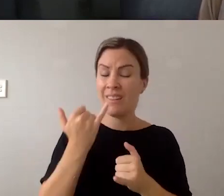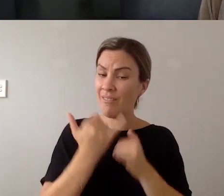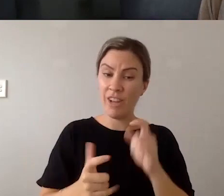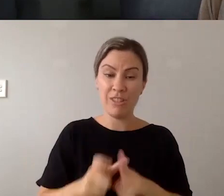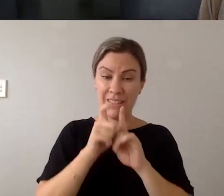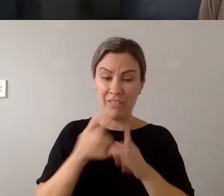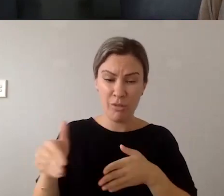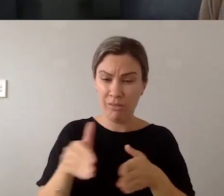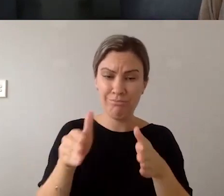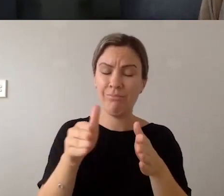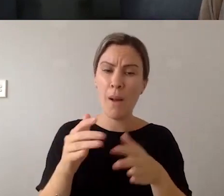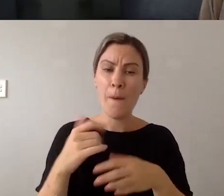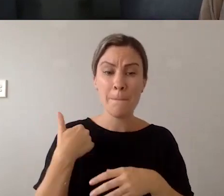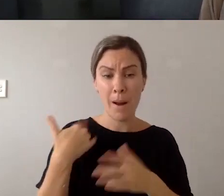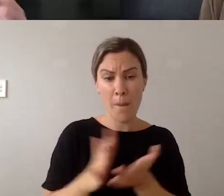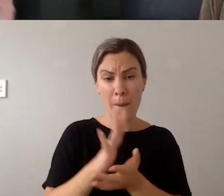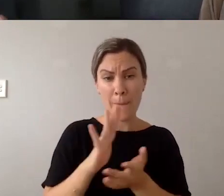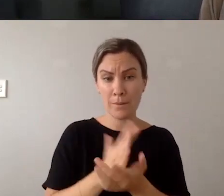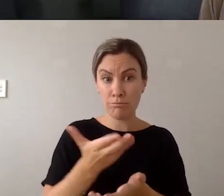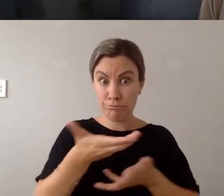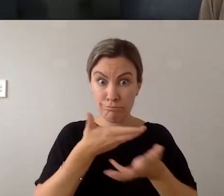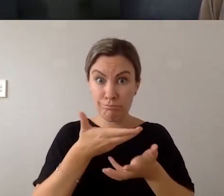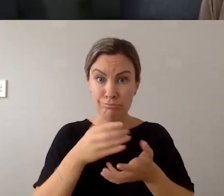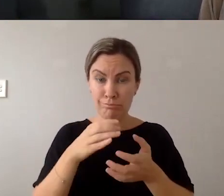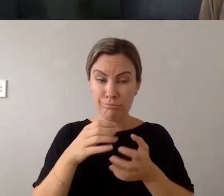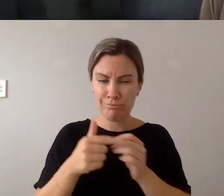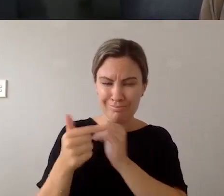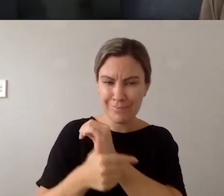more than happy to have a deeper chat to sort of get into the